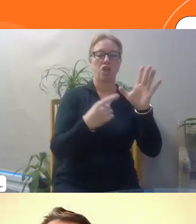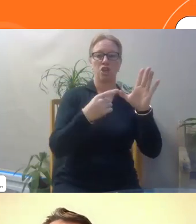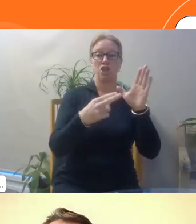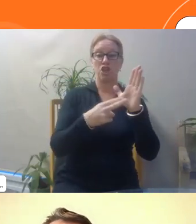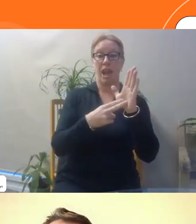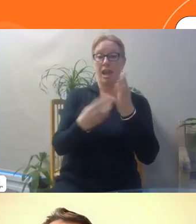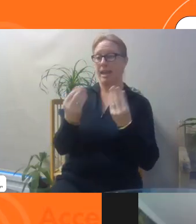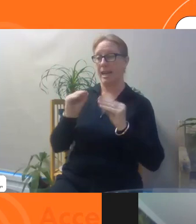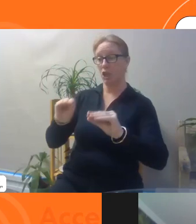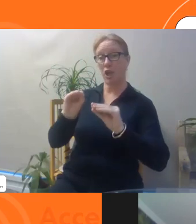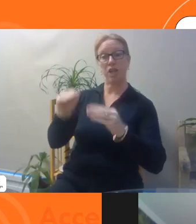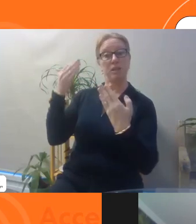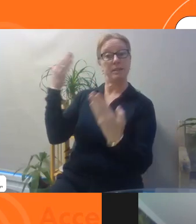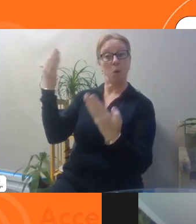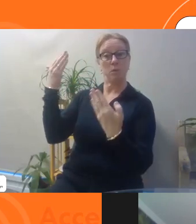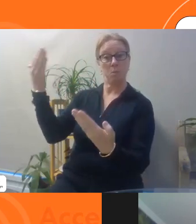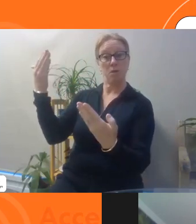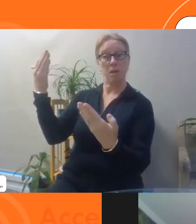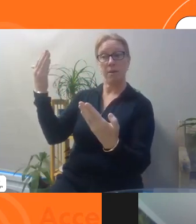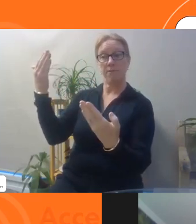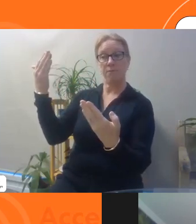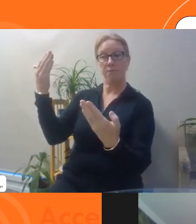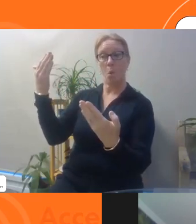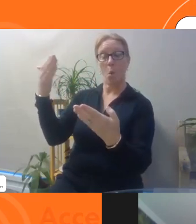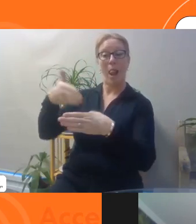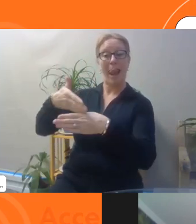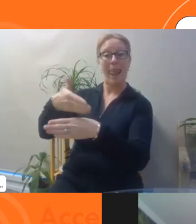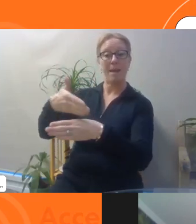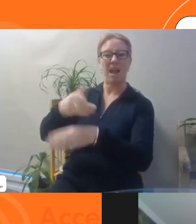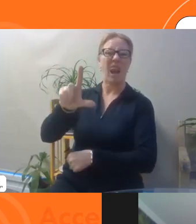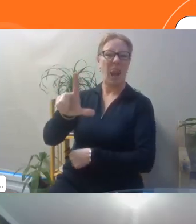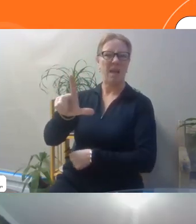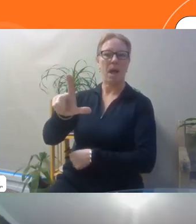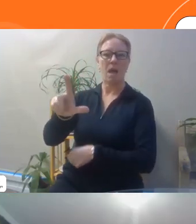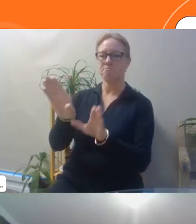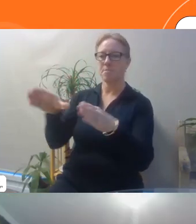spokesperson for the Labour Party and will provide insights into